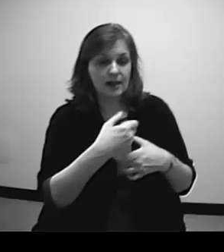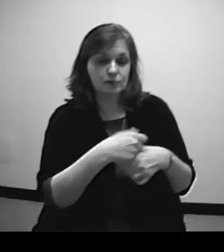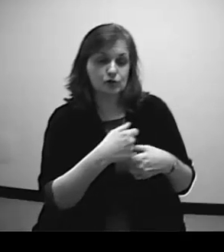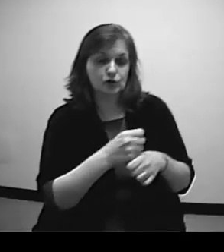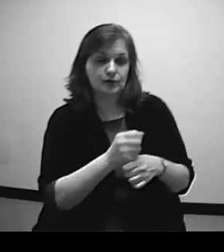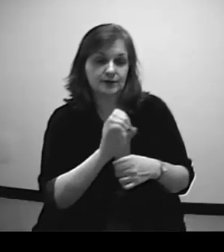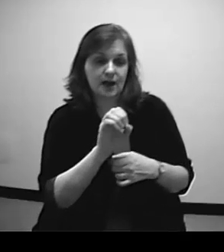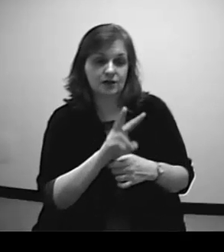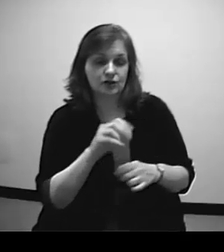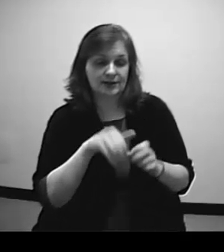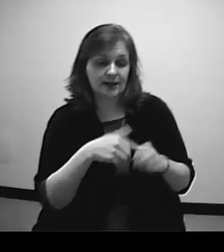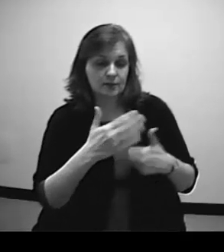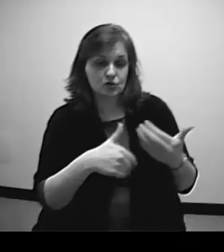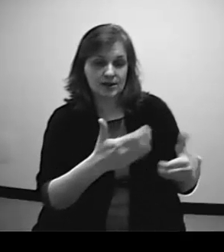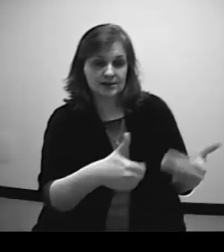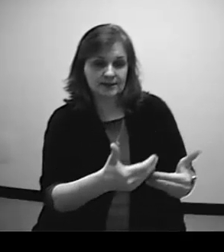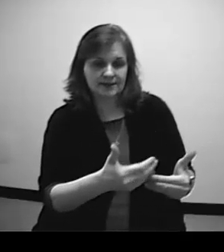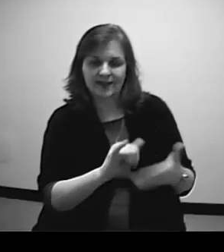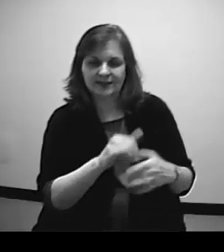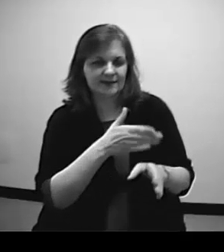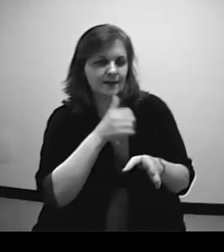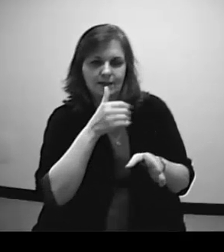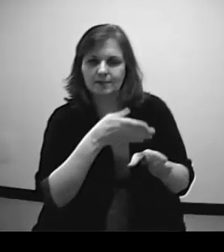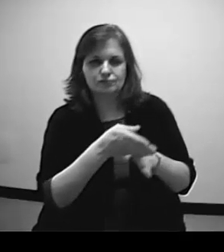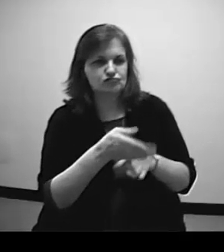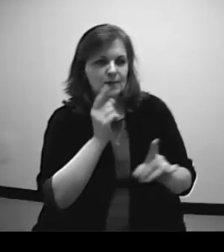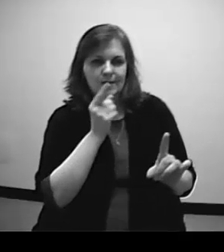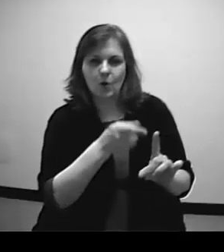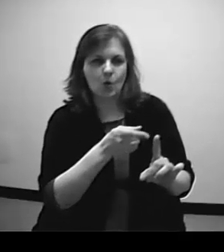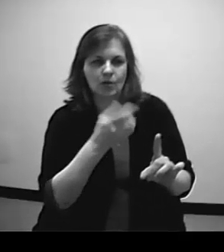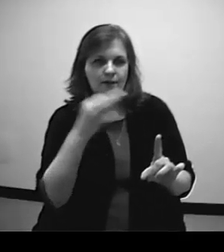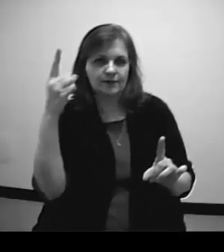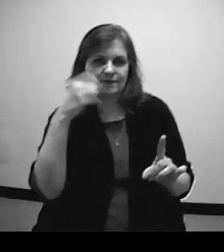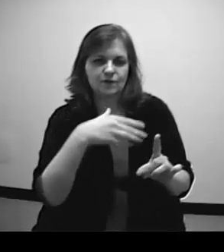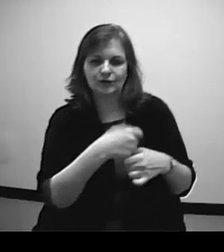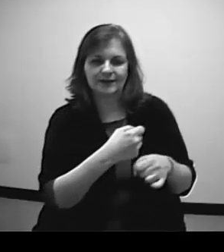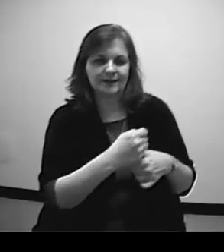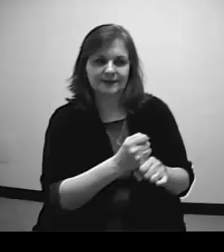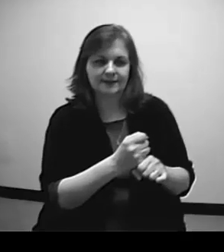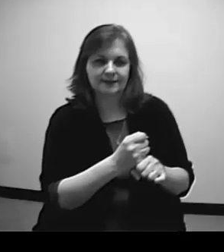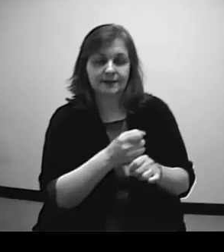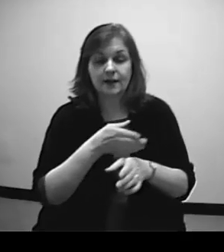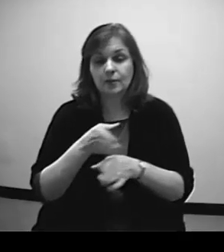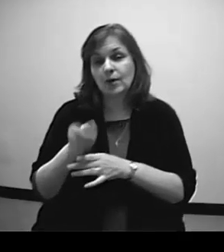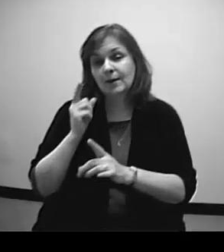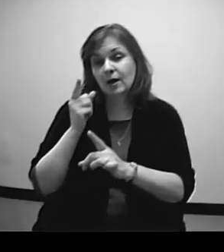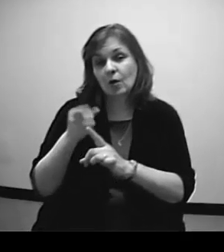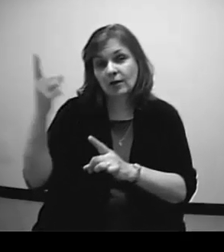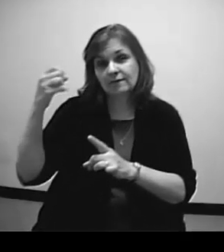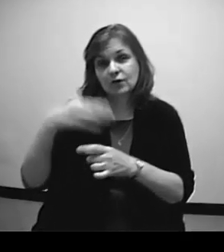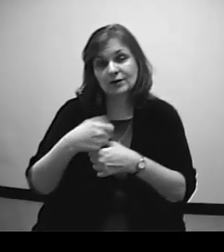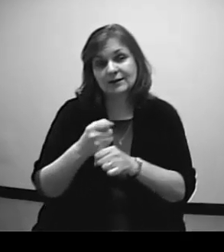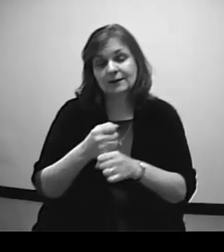the plant produces oxygen in this process but that is not the primary goal of photosynthesis